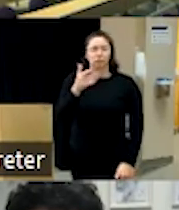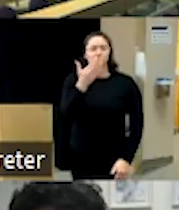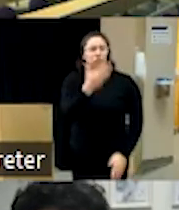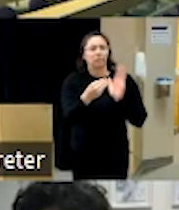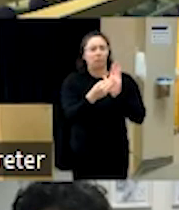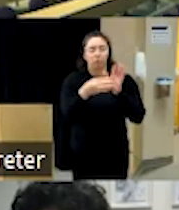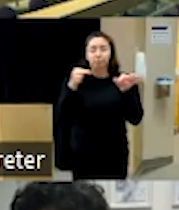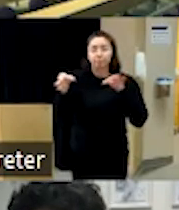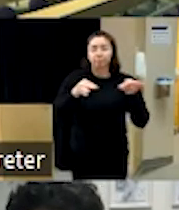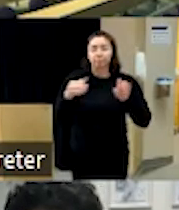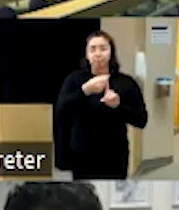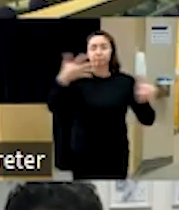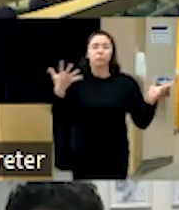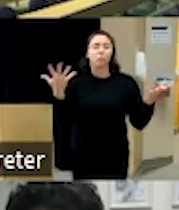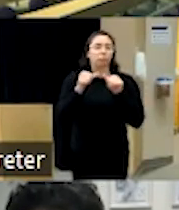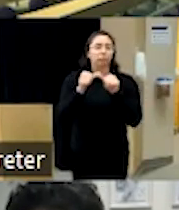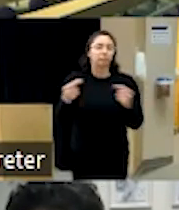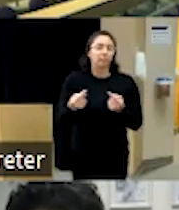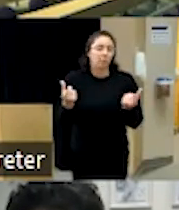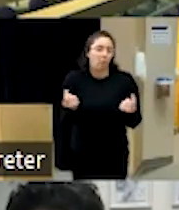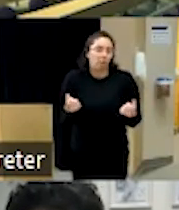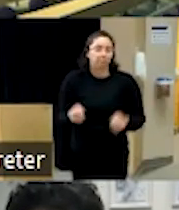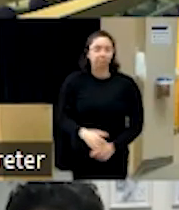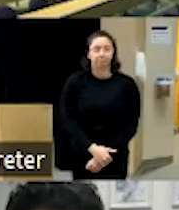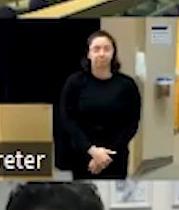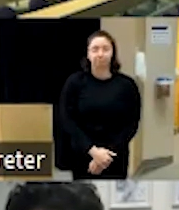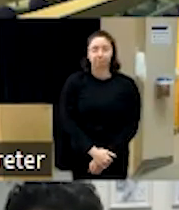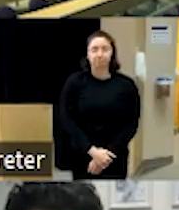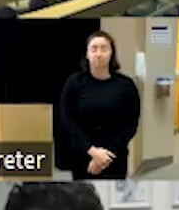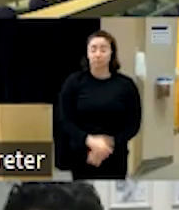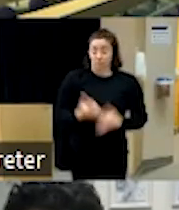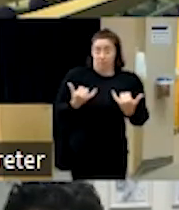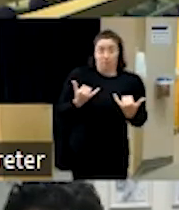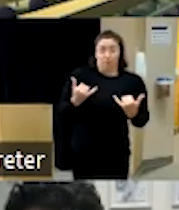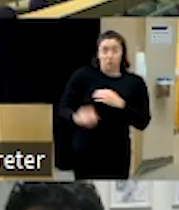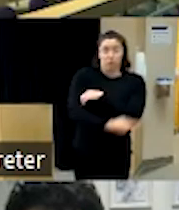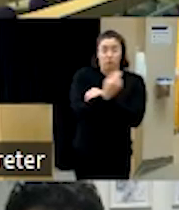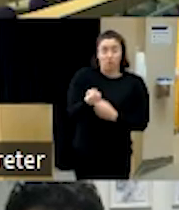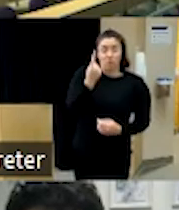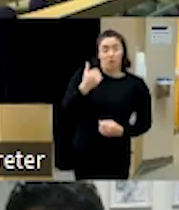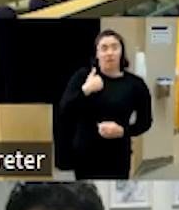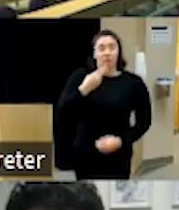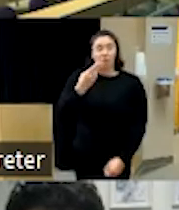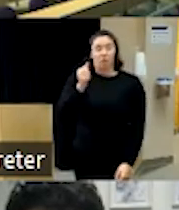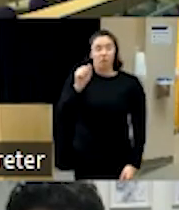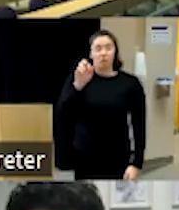what chronic pain is so our current understanding is that there is some Hardware at the birth so